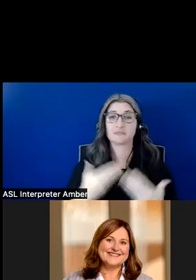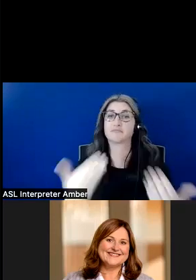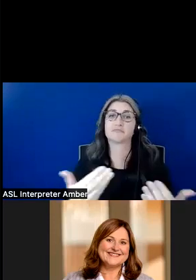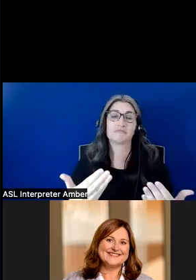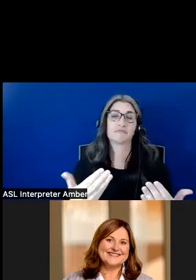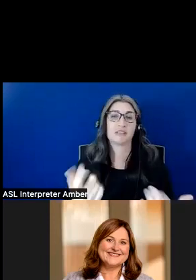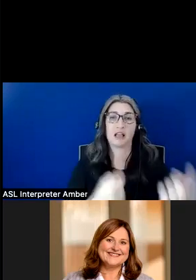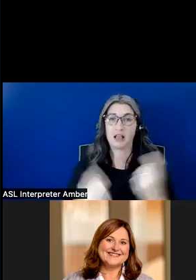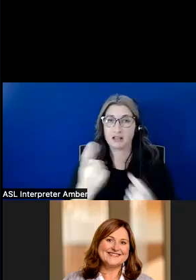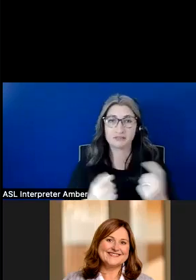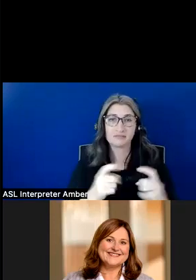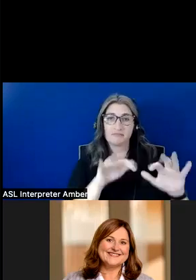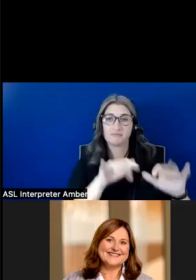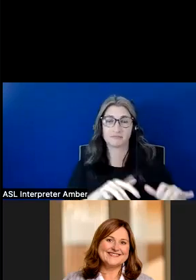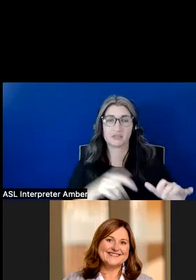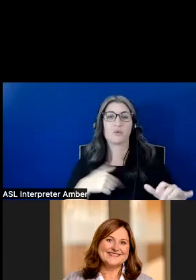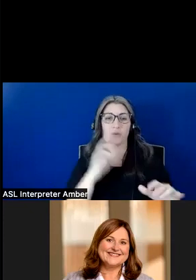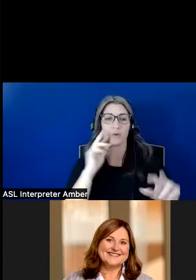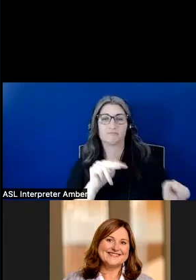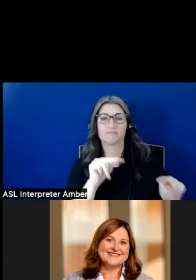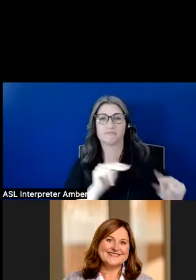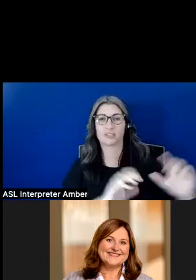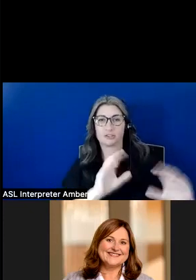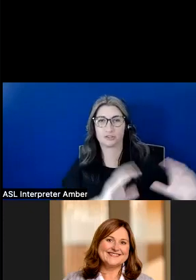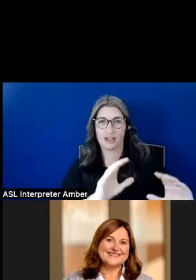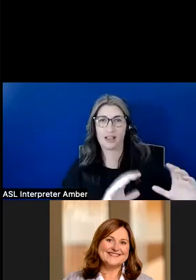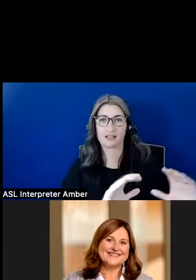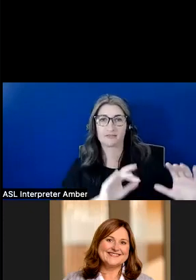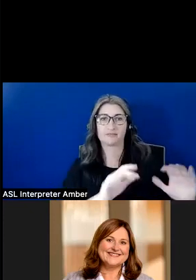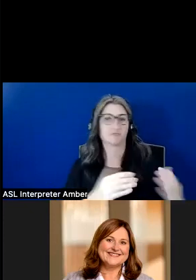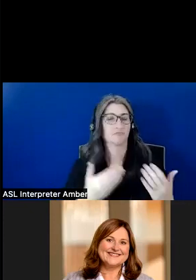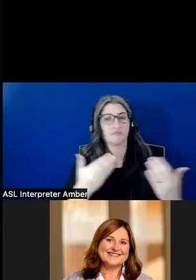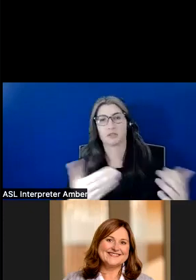We're going to be monitoring questions in the chat, so please feel free to ask any questions